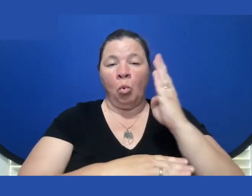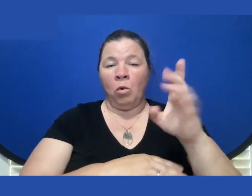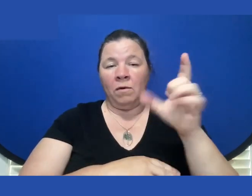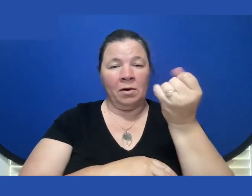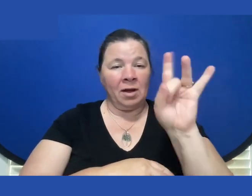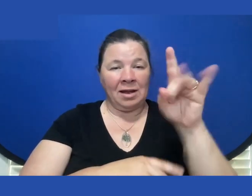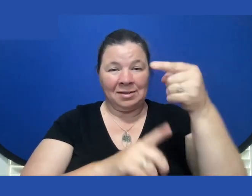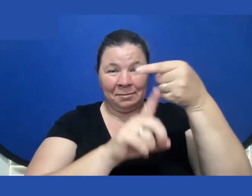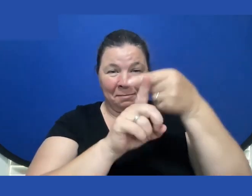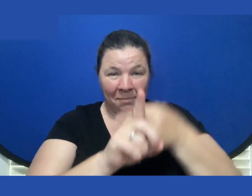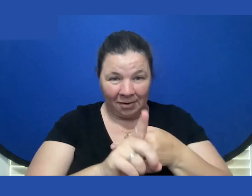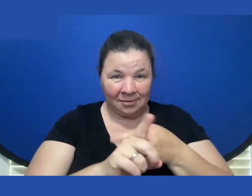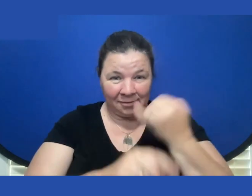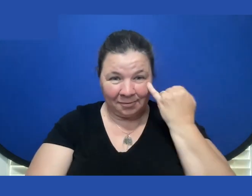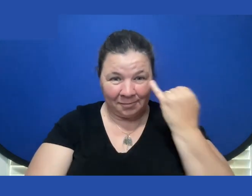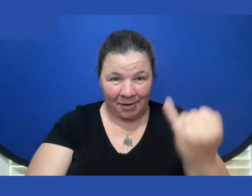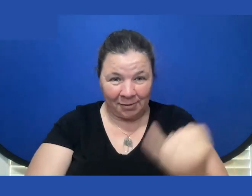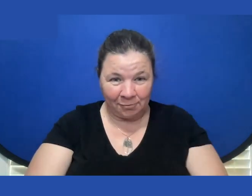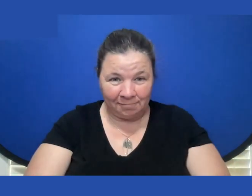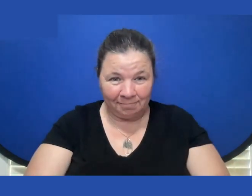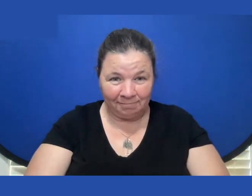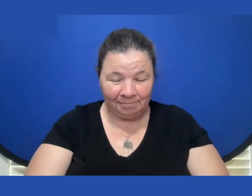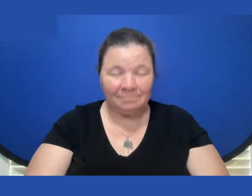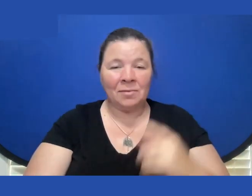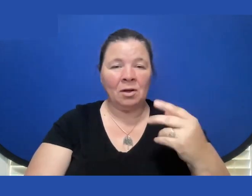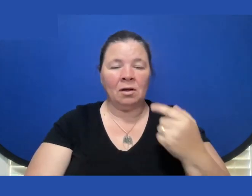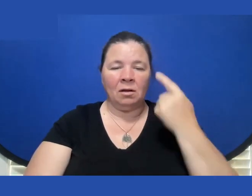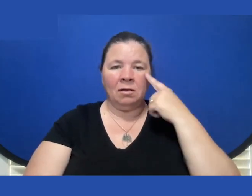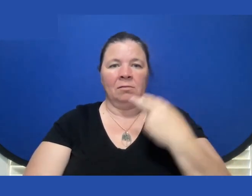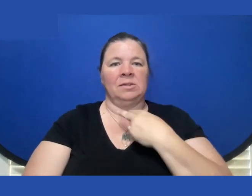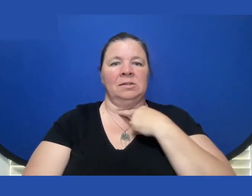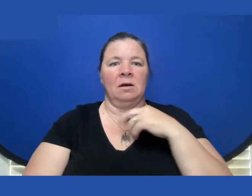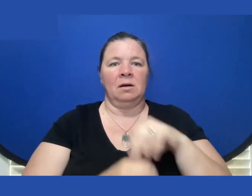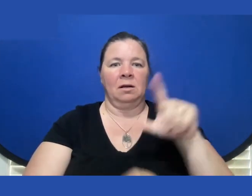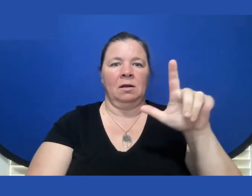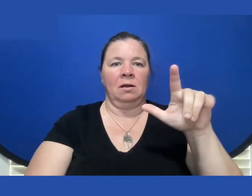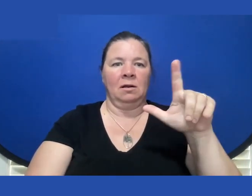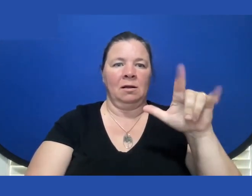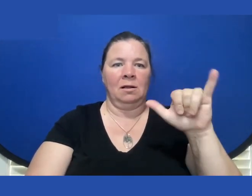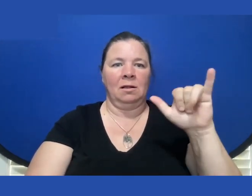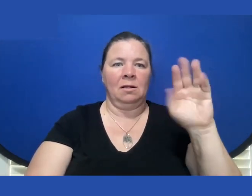So, you kind of go into a process of limbo, and you're kind of waiting to say,